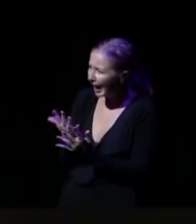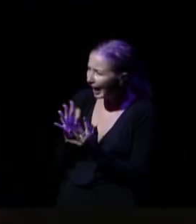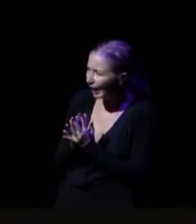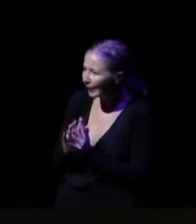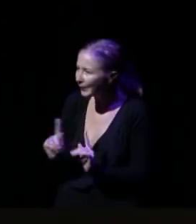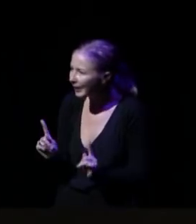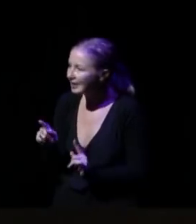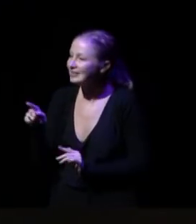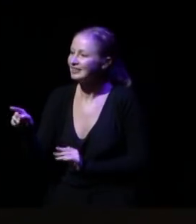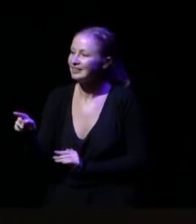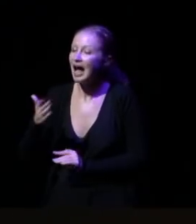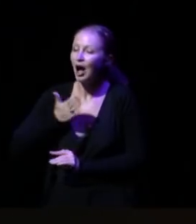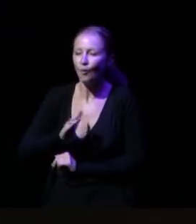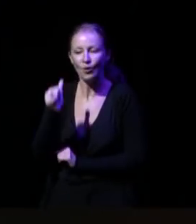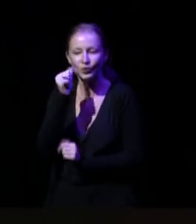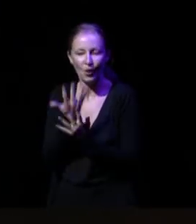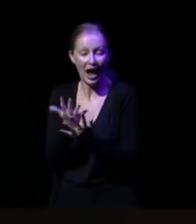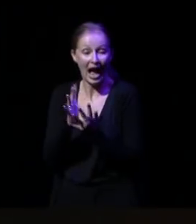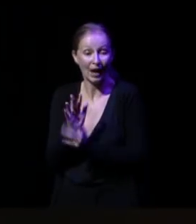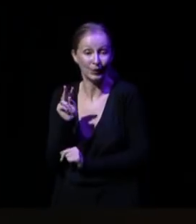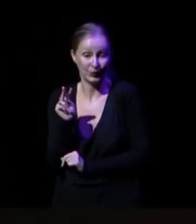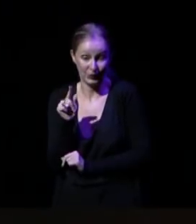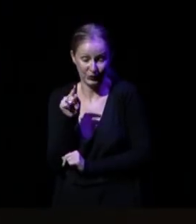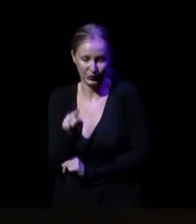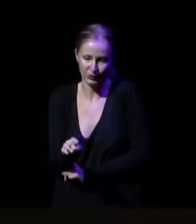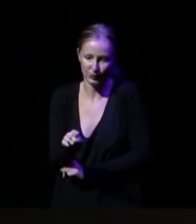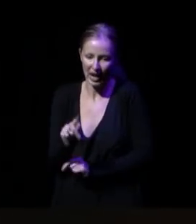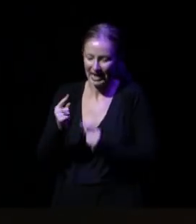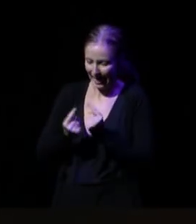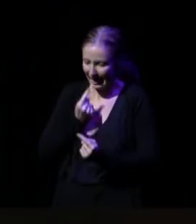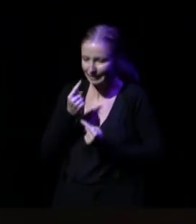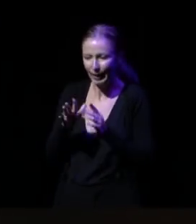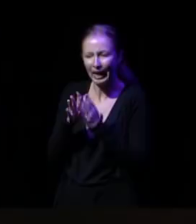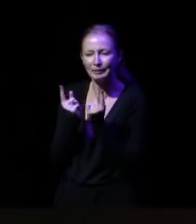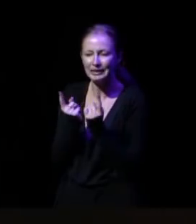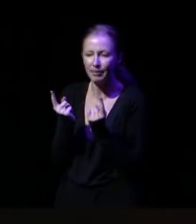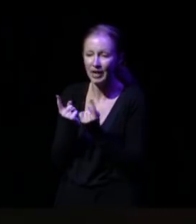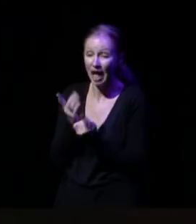I would like to know how you position something that is so divisive in public minds